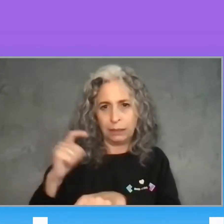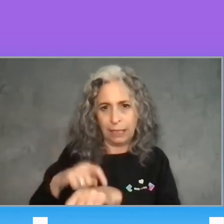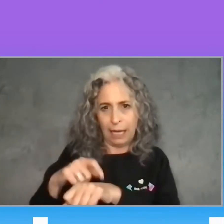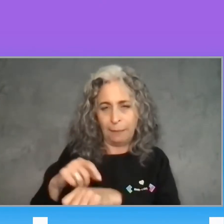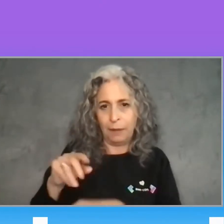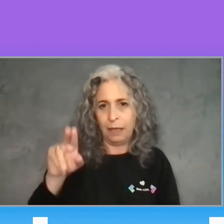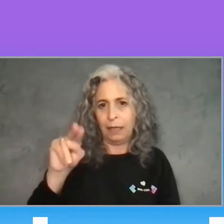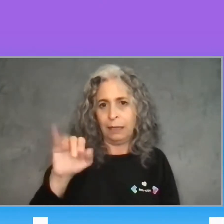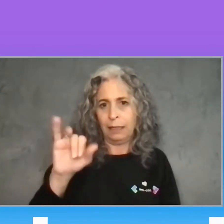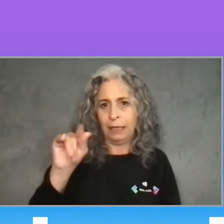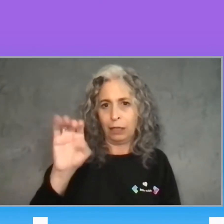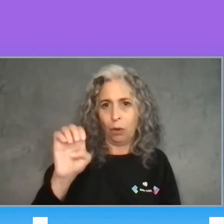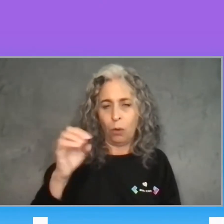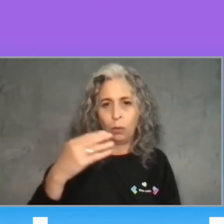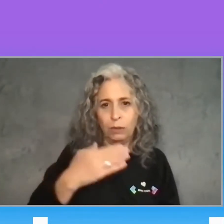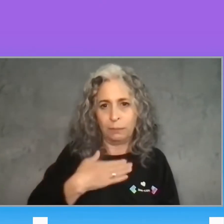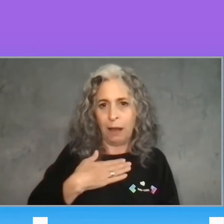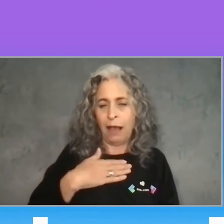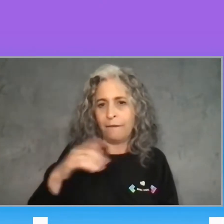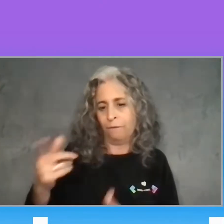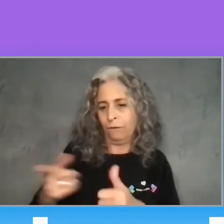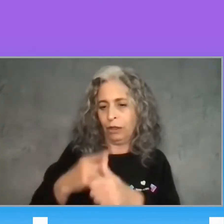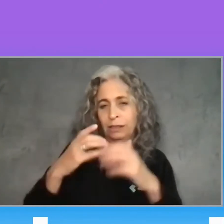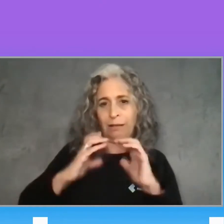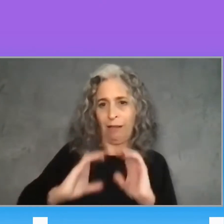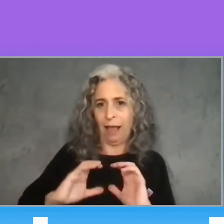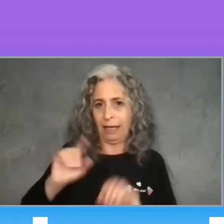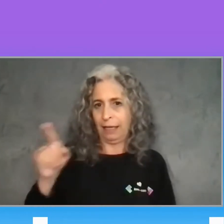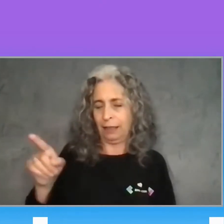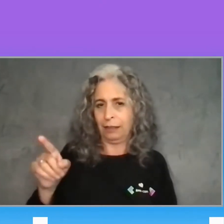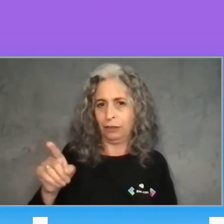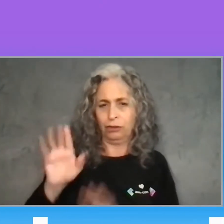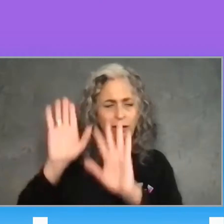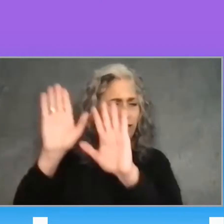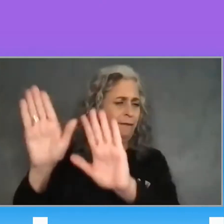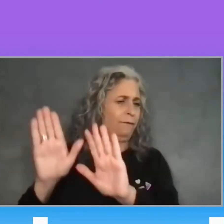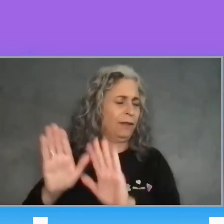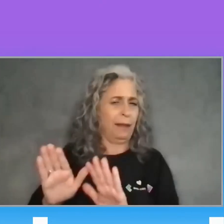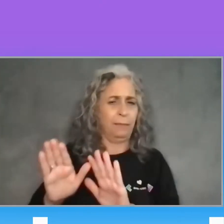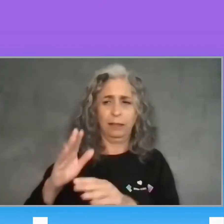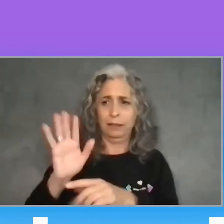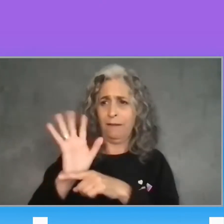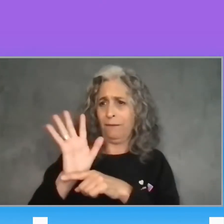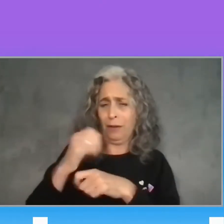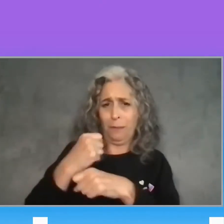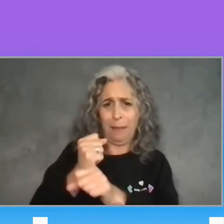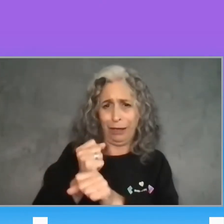clients was Nicole, who I just mentioned, and Nicole is a